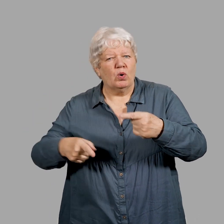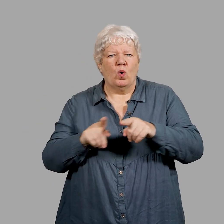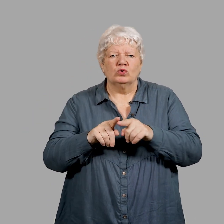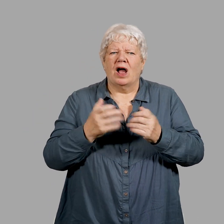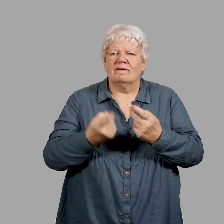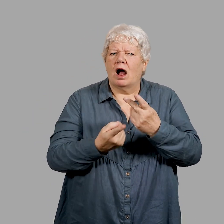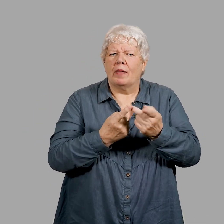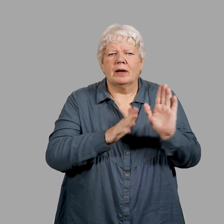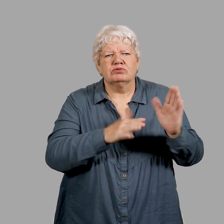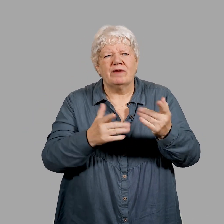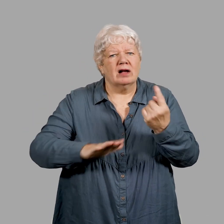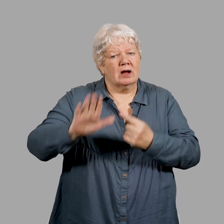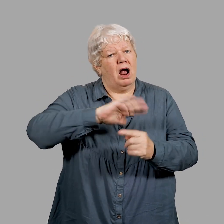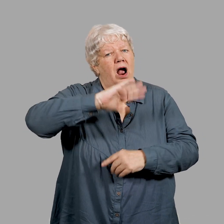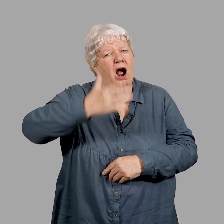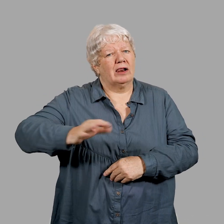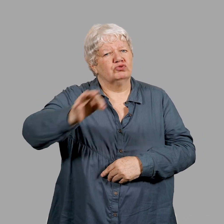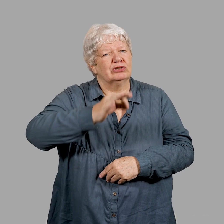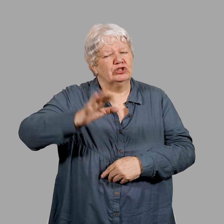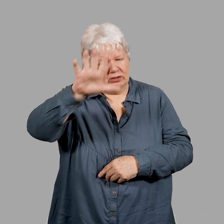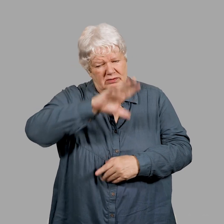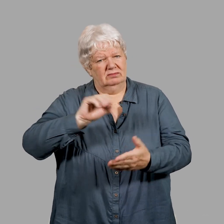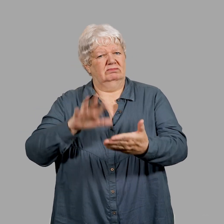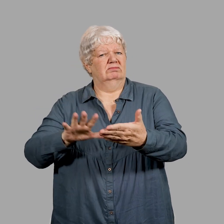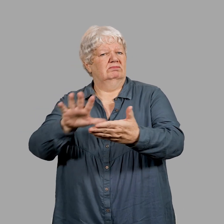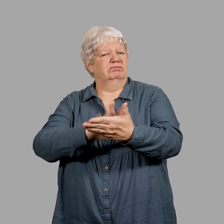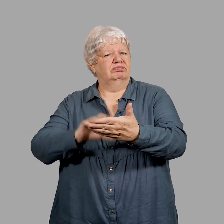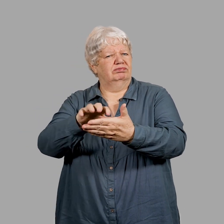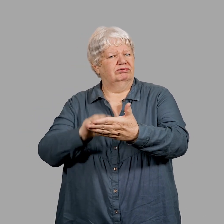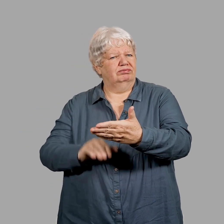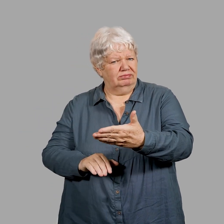Also collated a list of sensory providers in the Highland region.